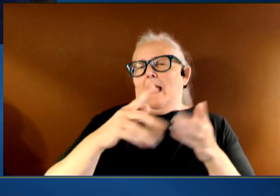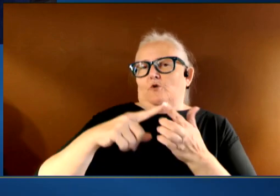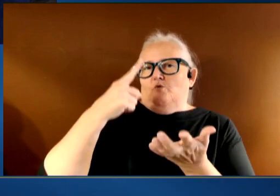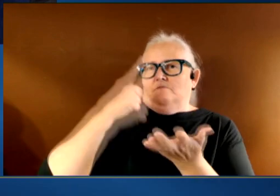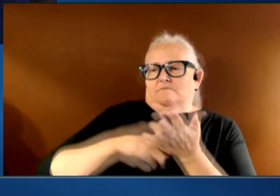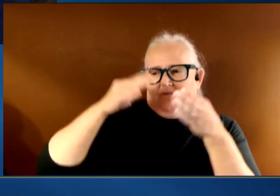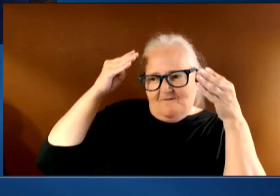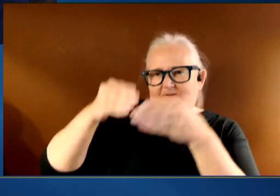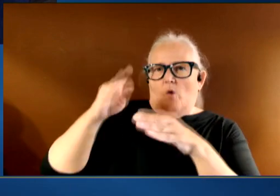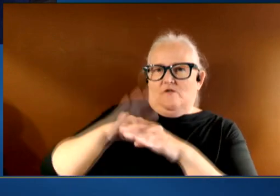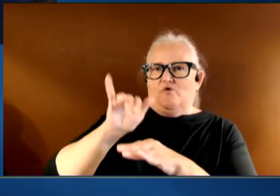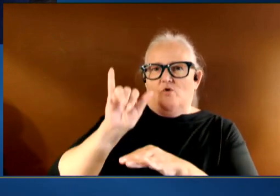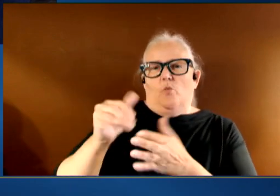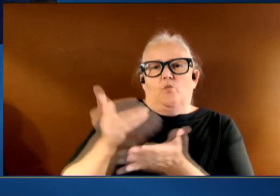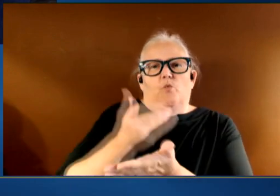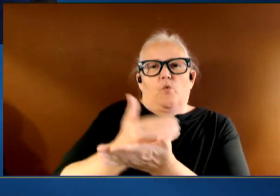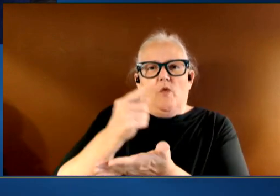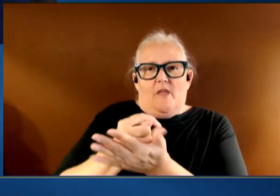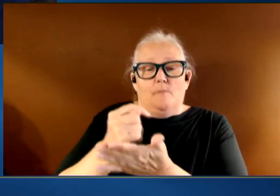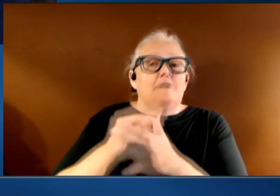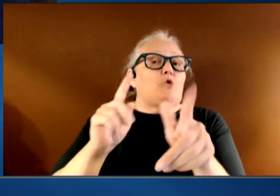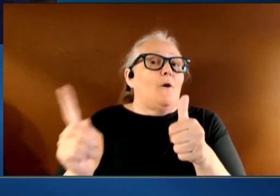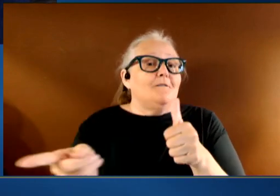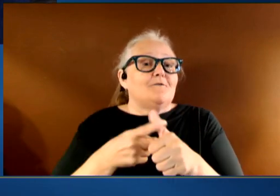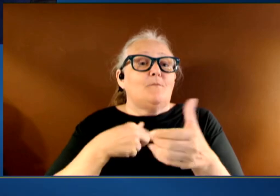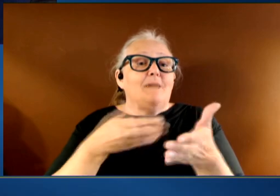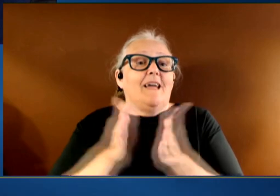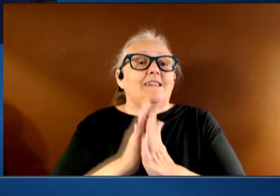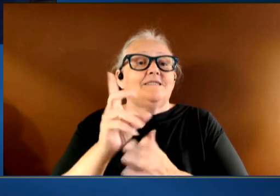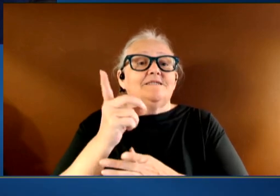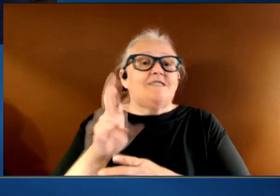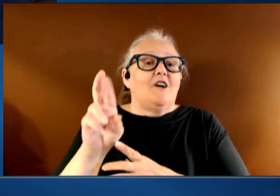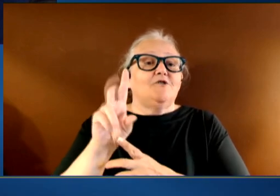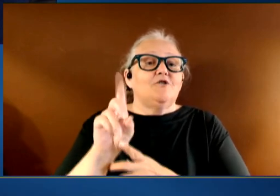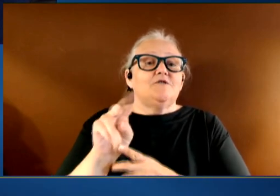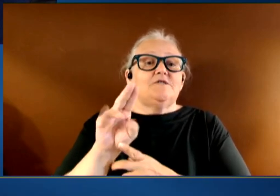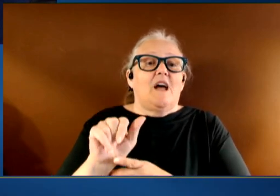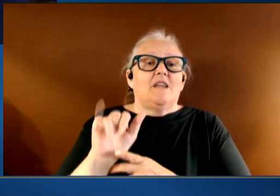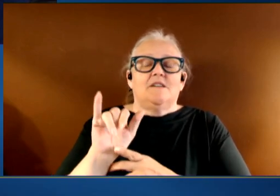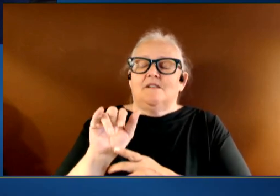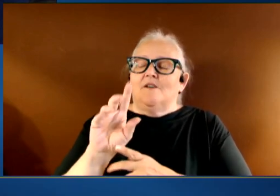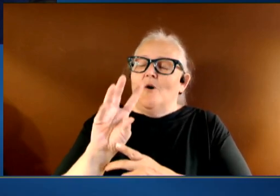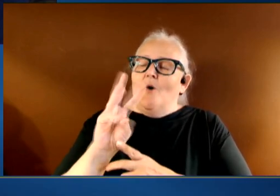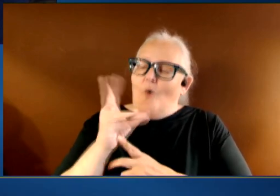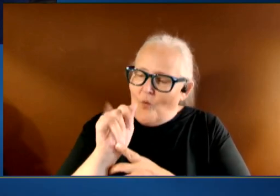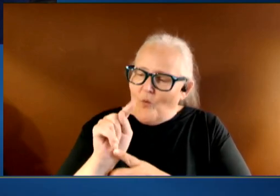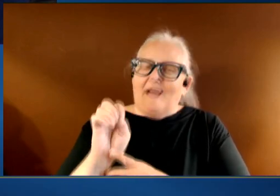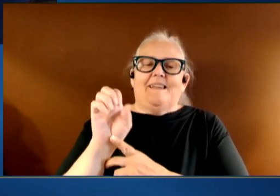So, to start, I want to turn over to Dr. Donna White-Stewart. If you would please introduce yourself and tell us a little bit about the